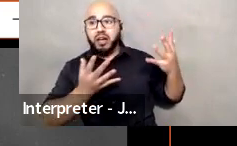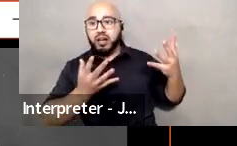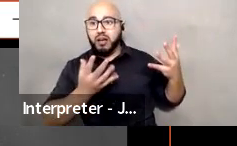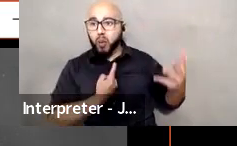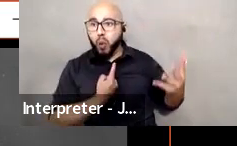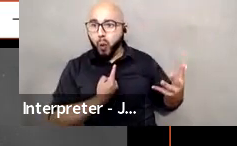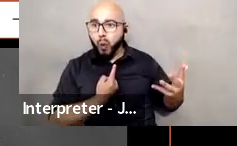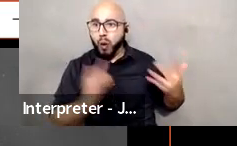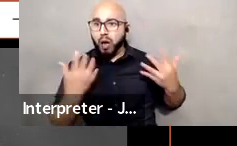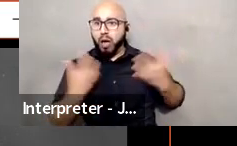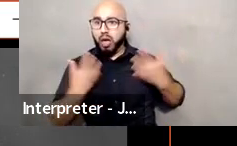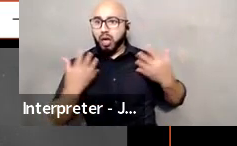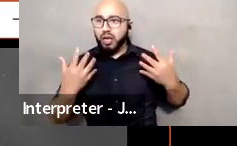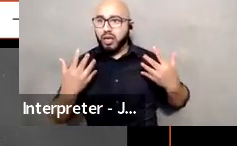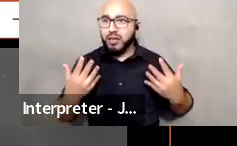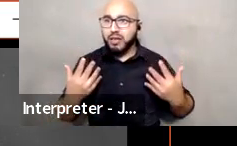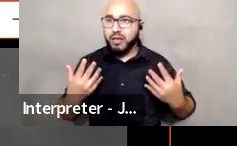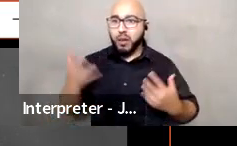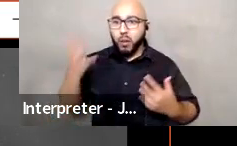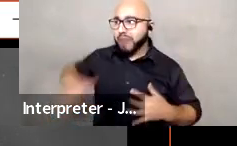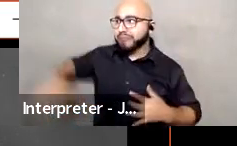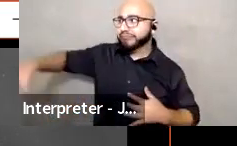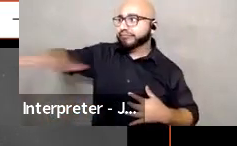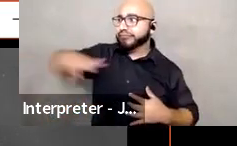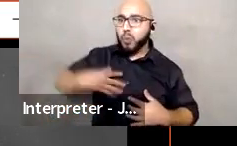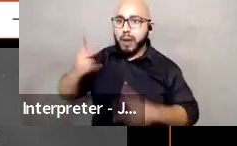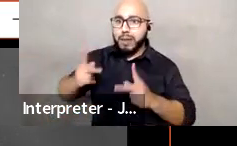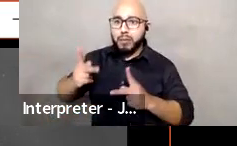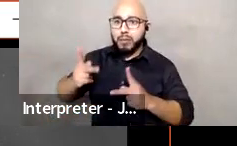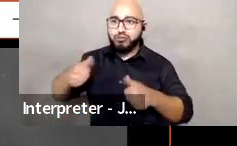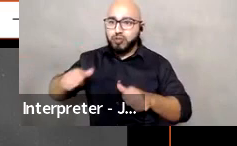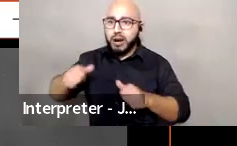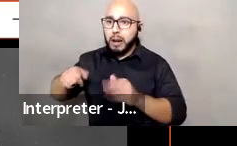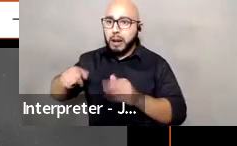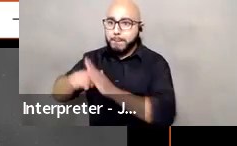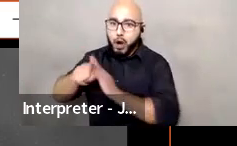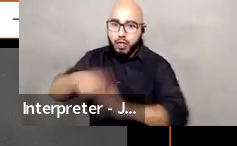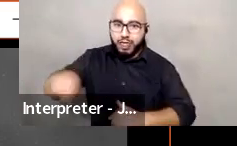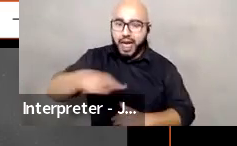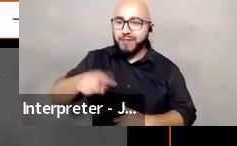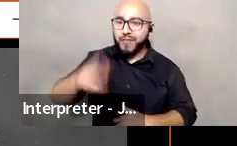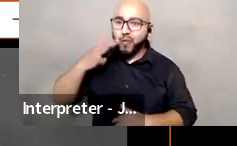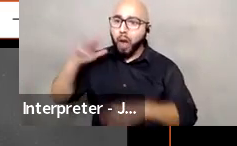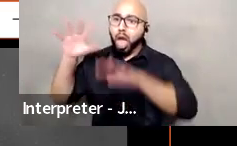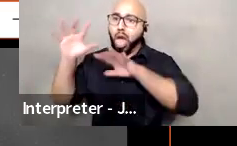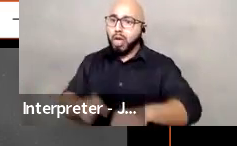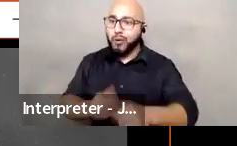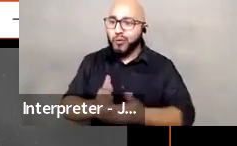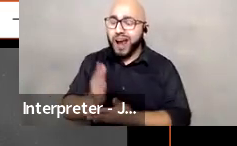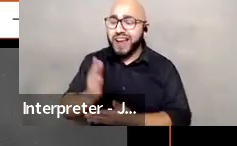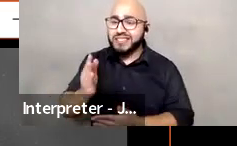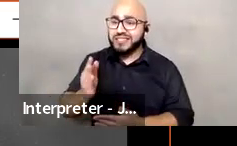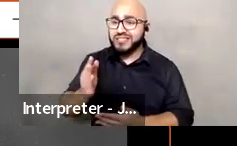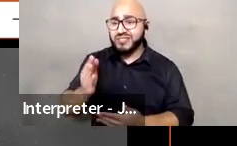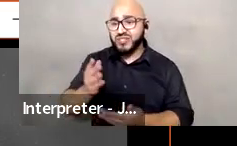Bands of white people trying to murder them for asserting their. Rights. To. Vote and so on.